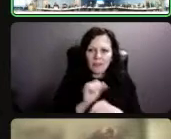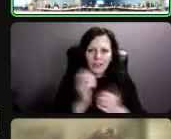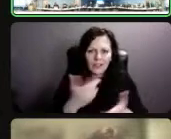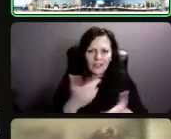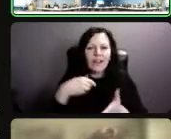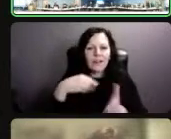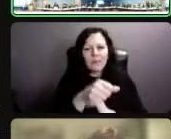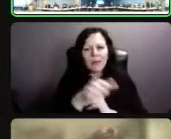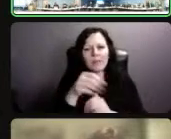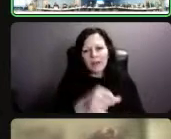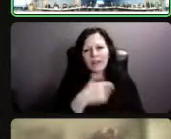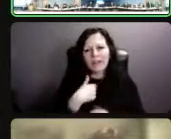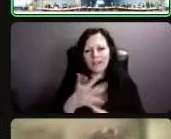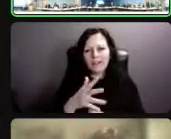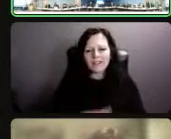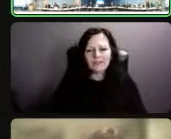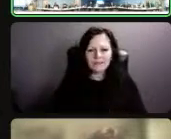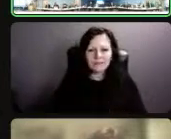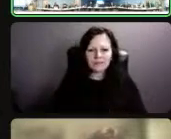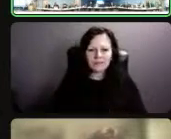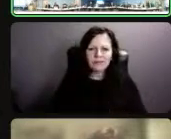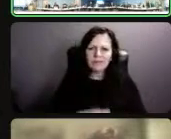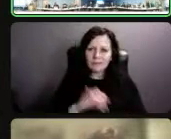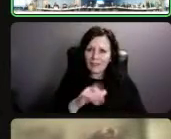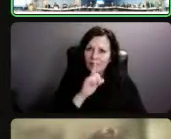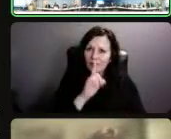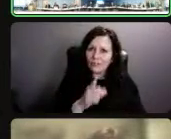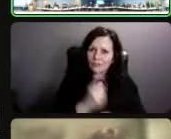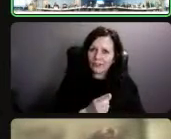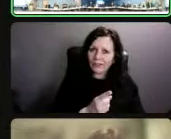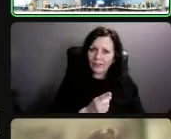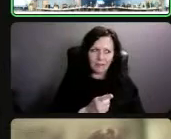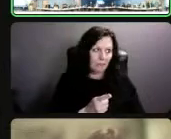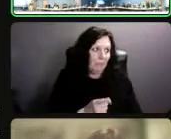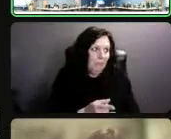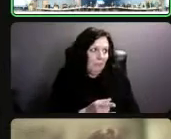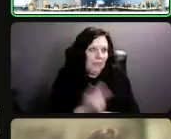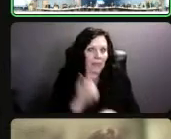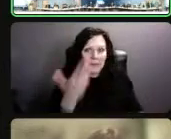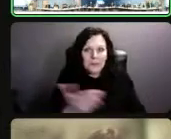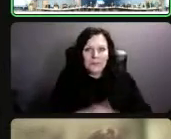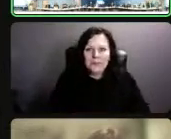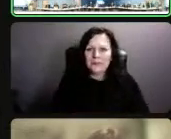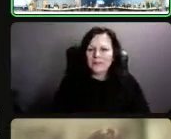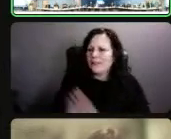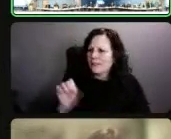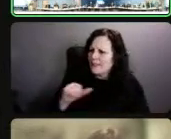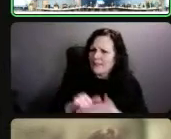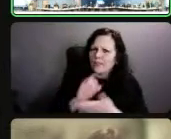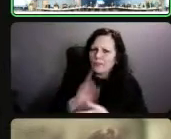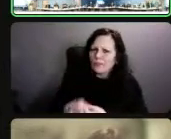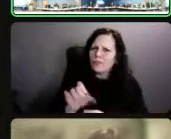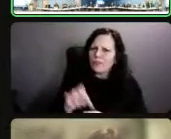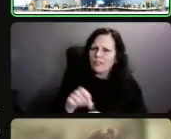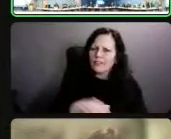JOINED. IF I GO BACK OVER ALL OF YOUR